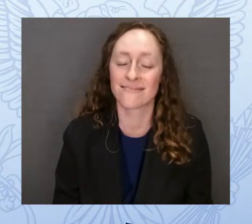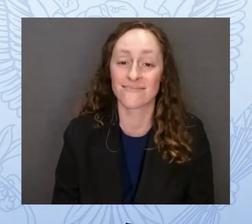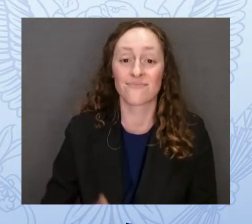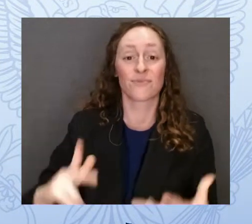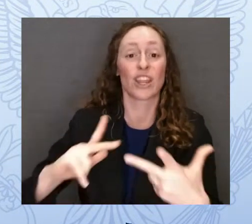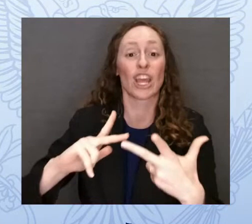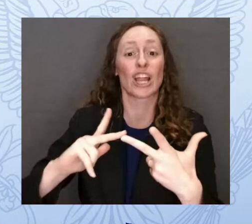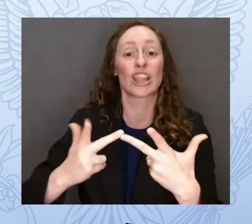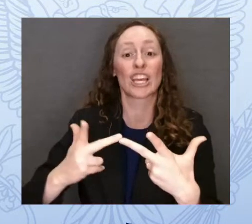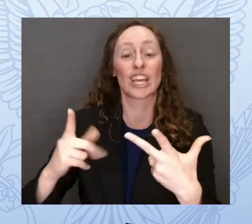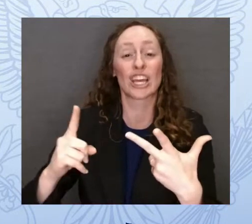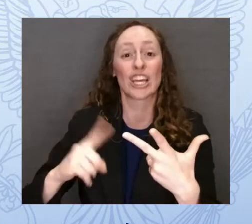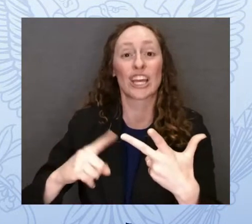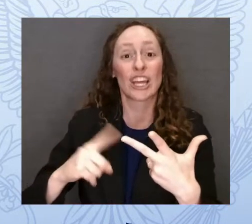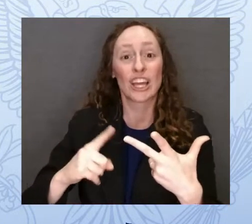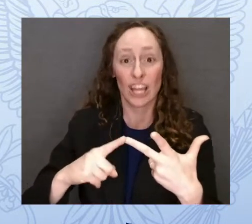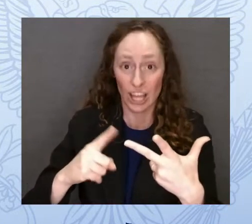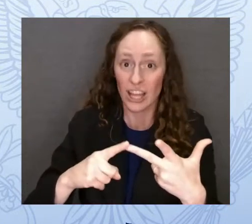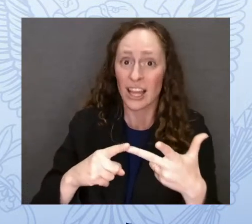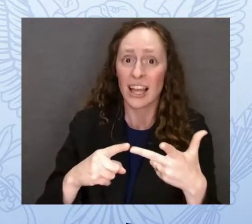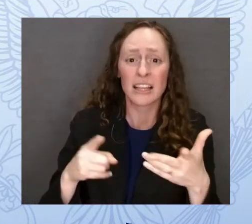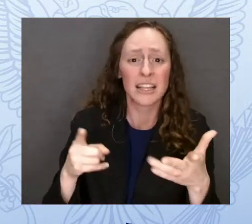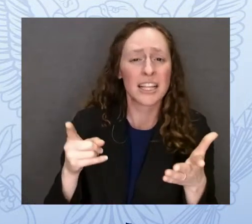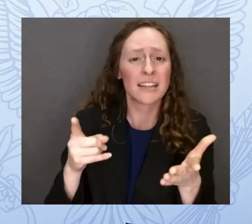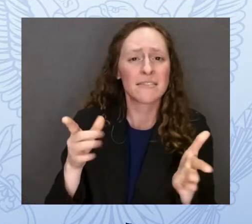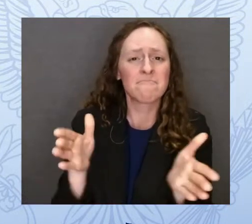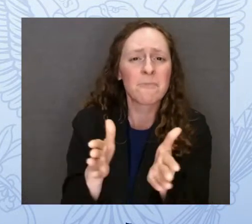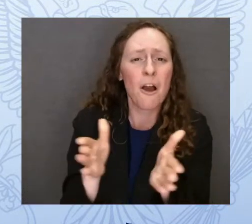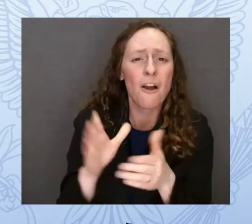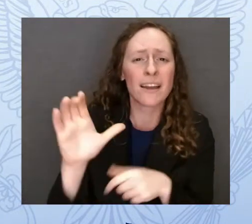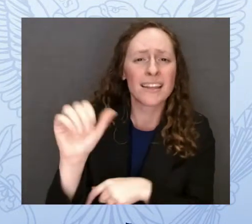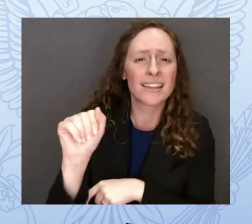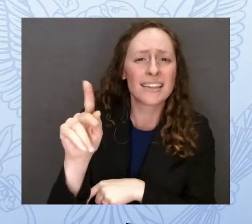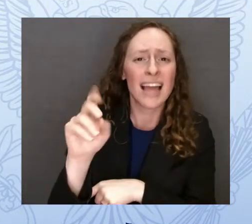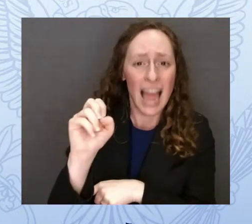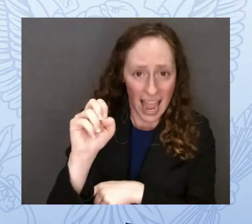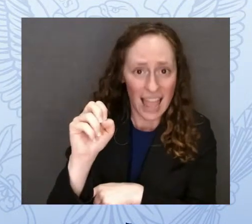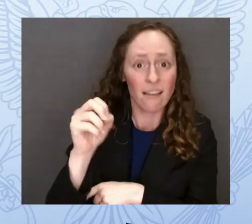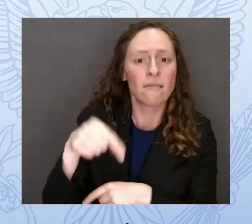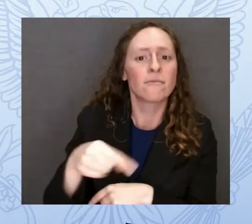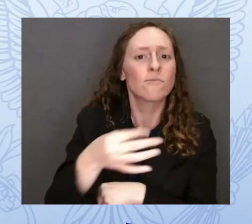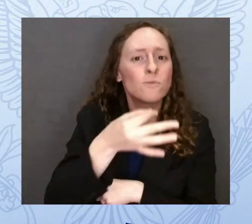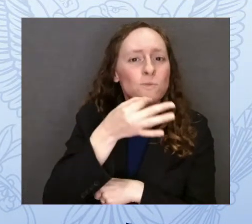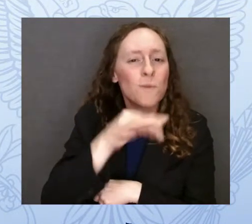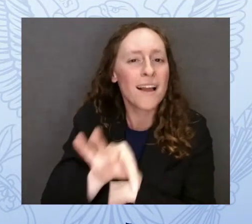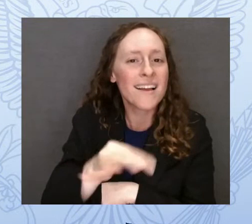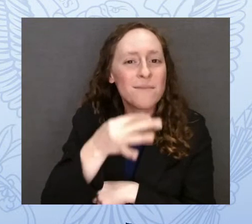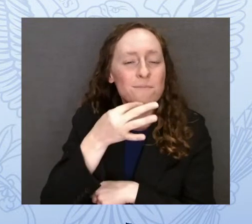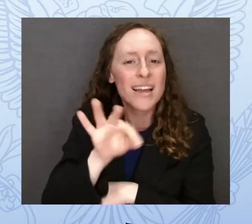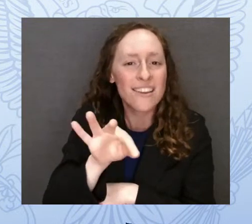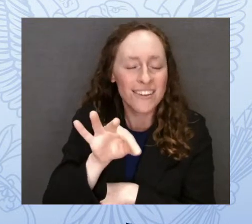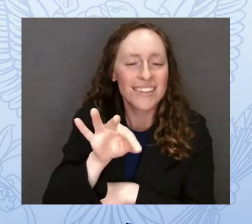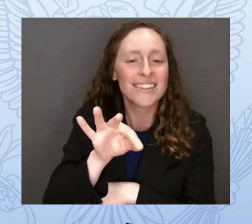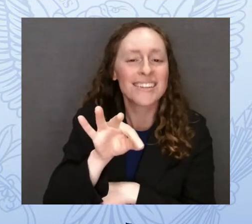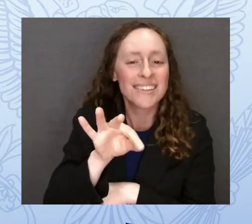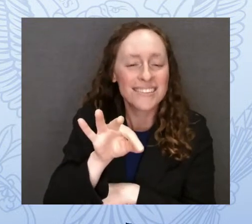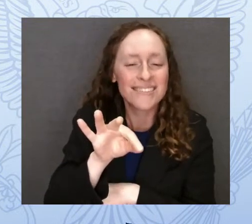we have a modern twist on an American classic. When cardamom infused strawberries